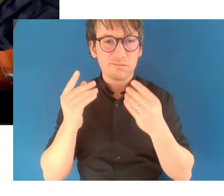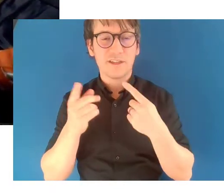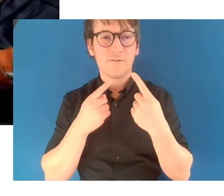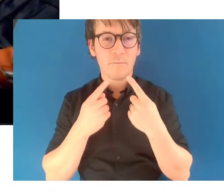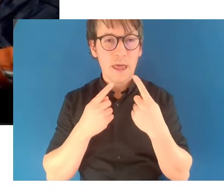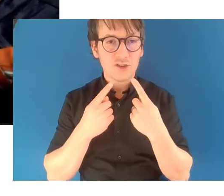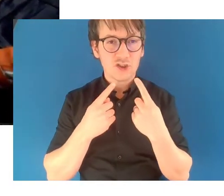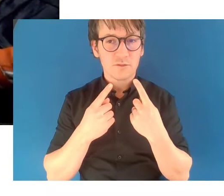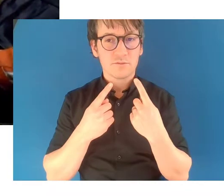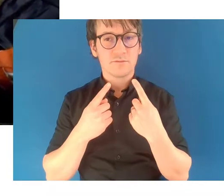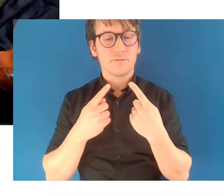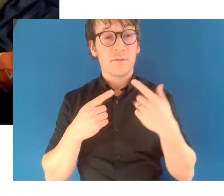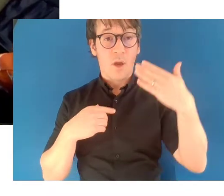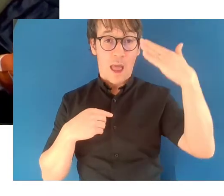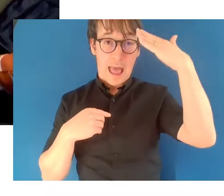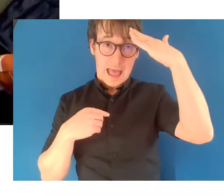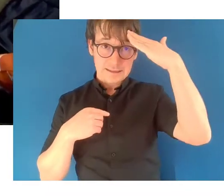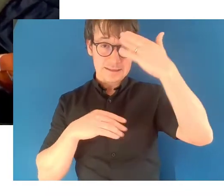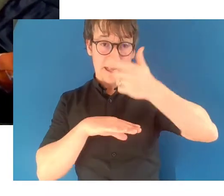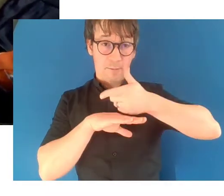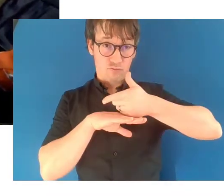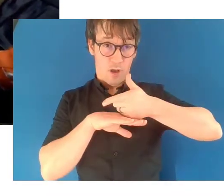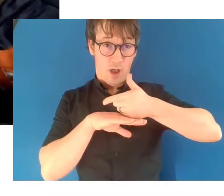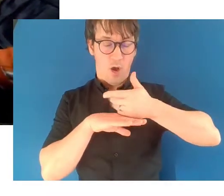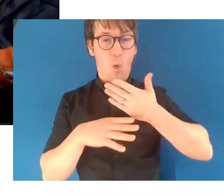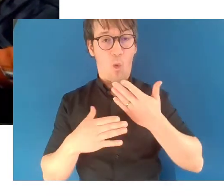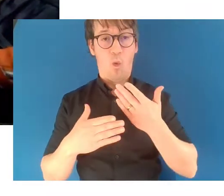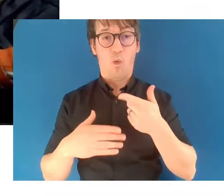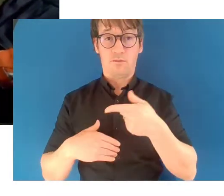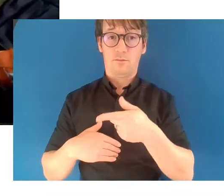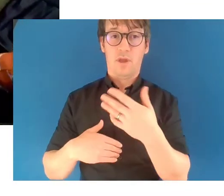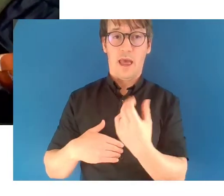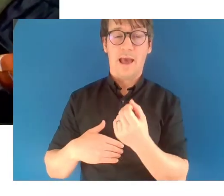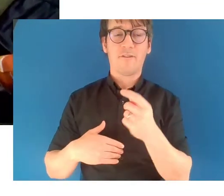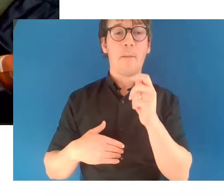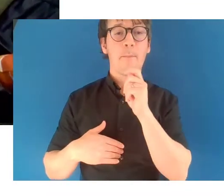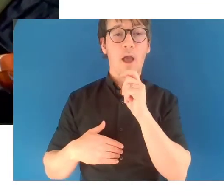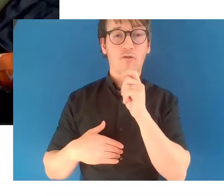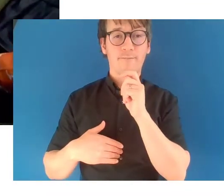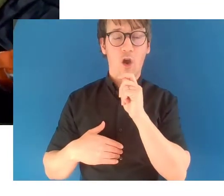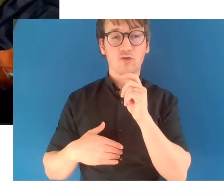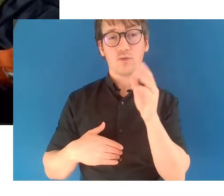it or to it, like the sensor we saw on its head, or the microphone it’s using to listen